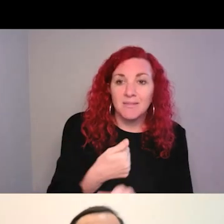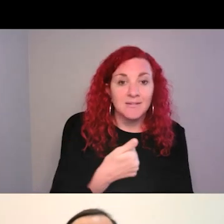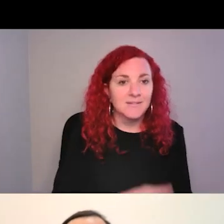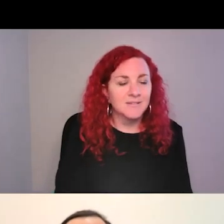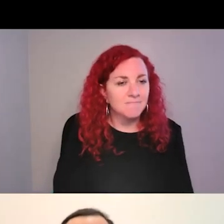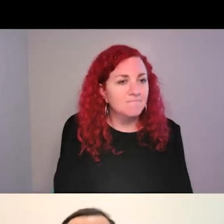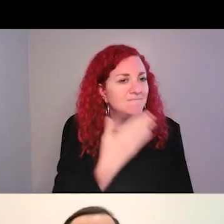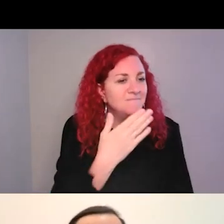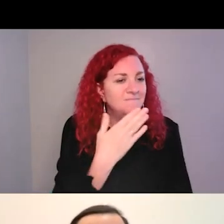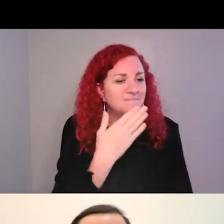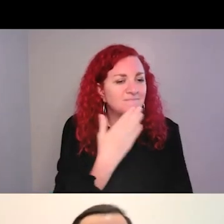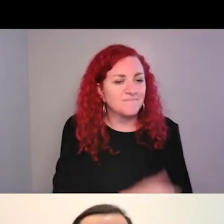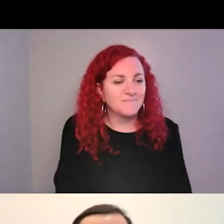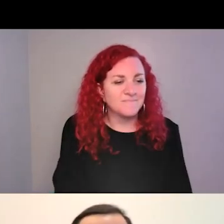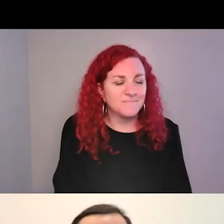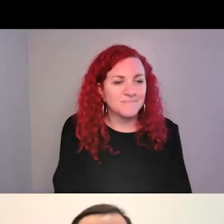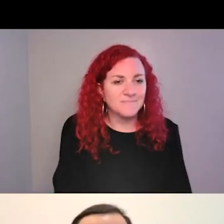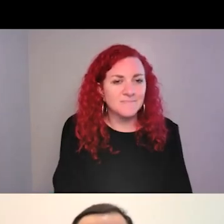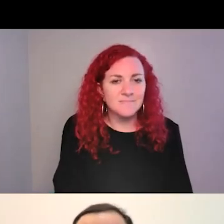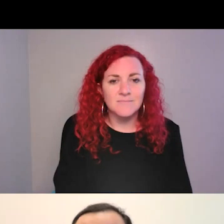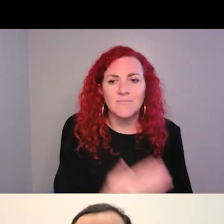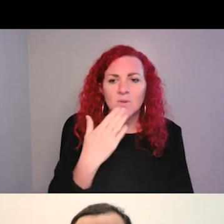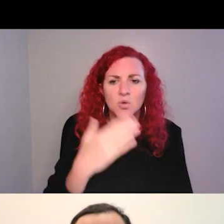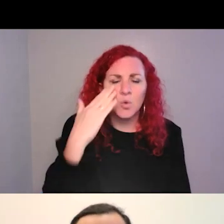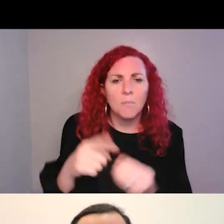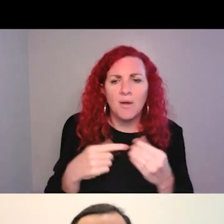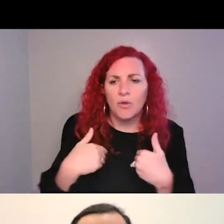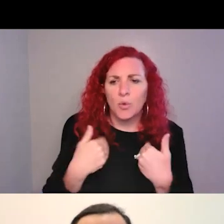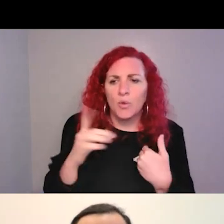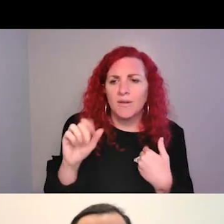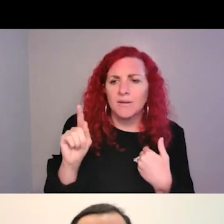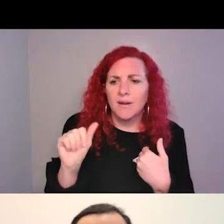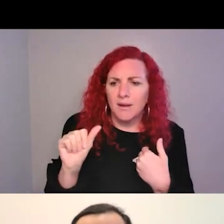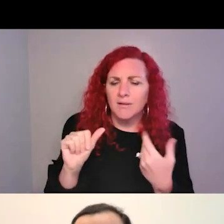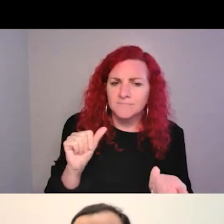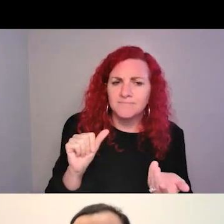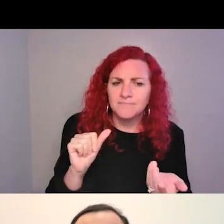IT IS GOOD TO HEAR ABOUT THE YOUTH DATA EVEN THOUGH IT IS HARD TO HEAR.